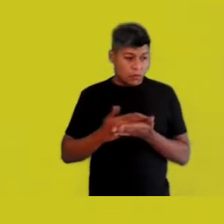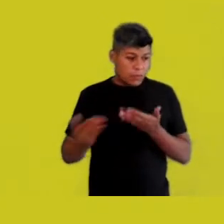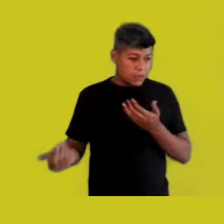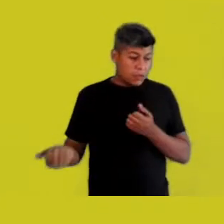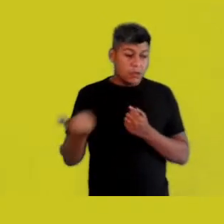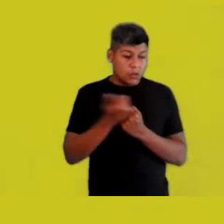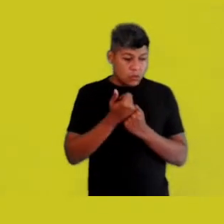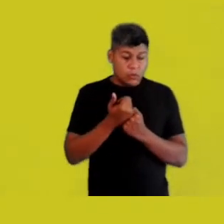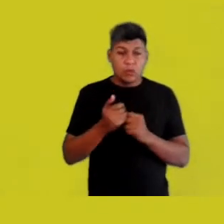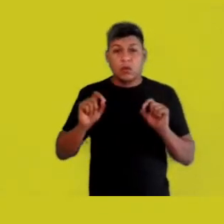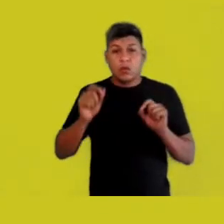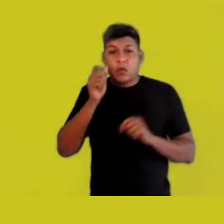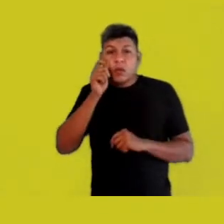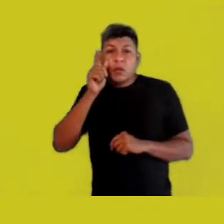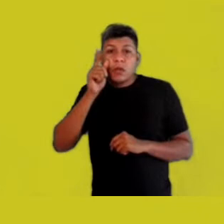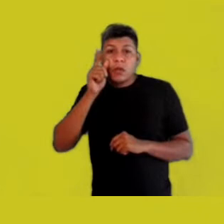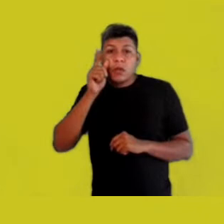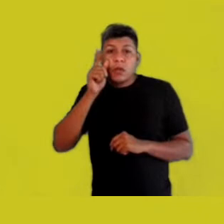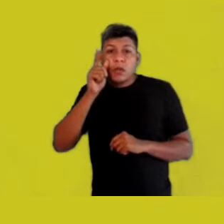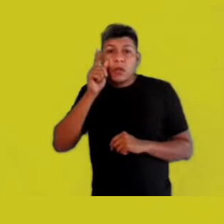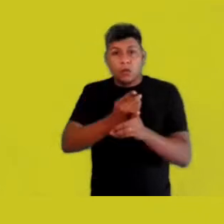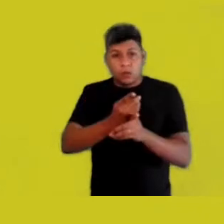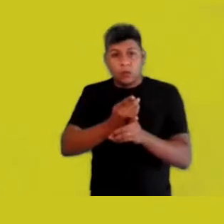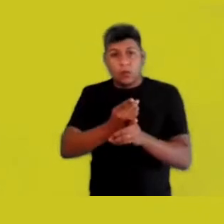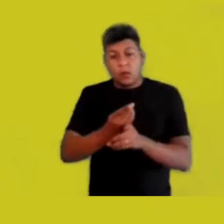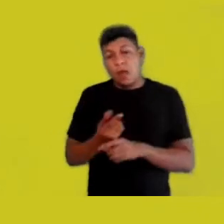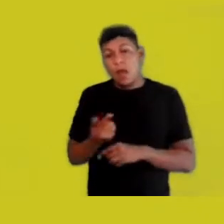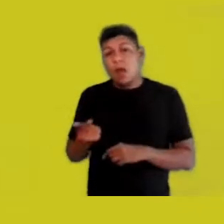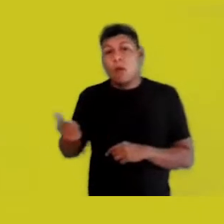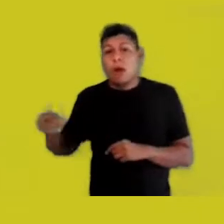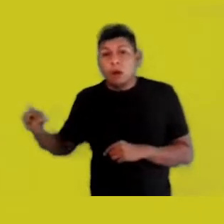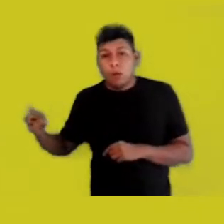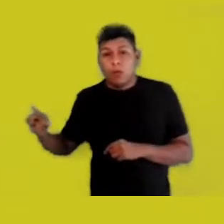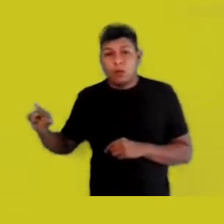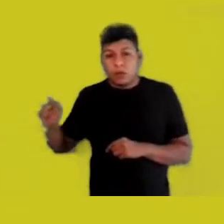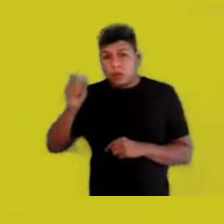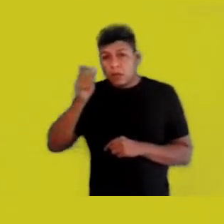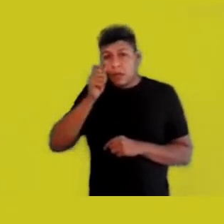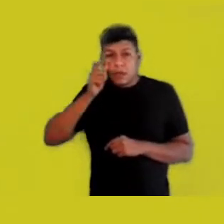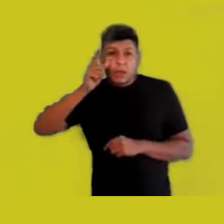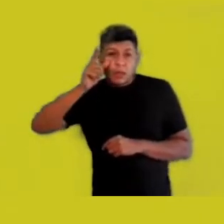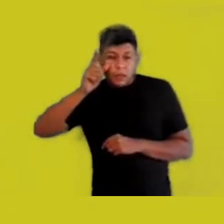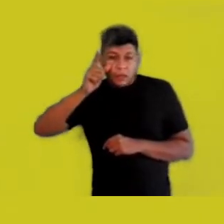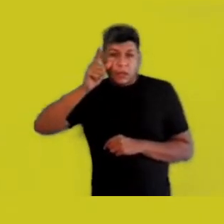with the idea of enchantment, or with another related idea, that of magic,